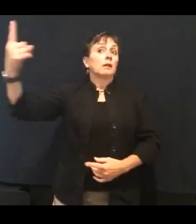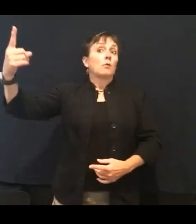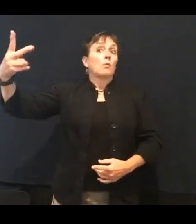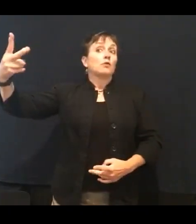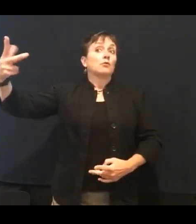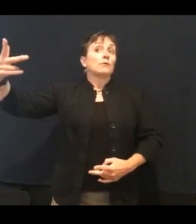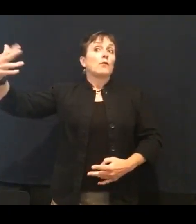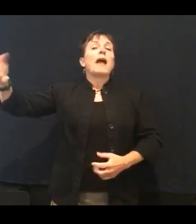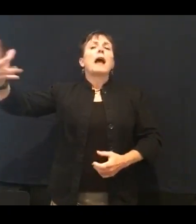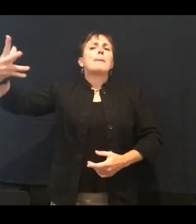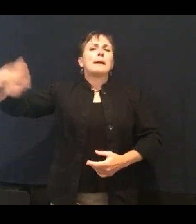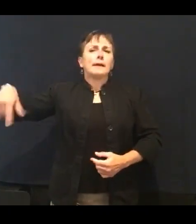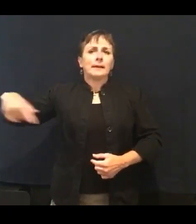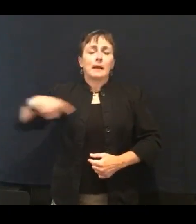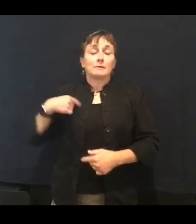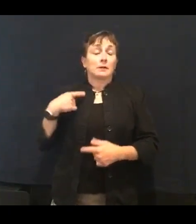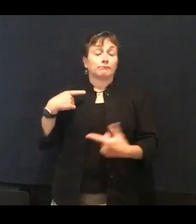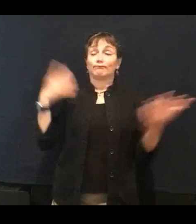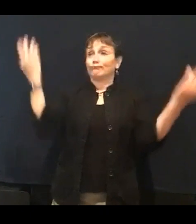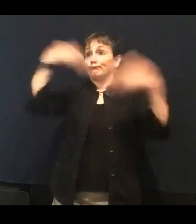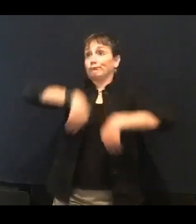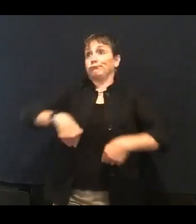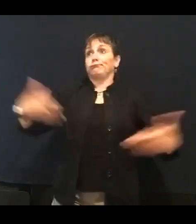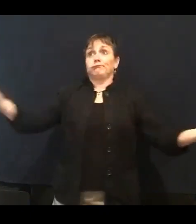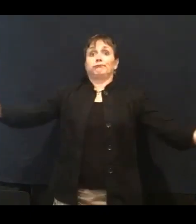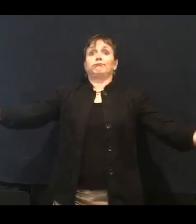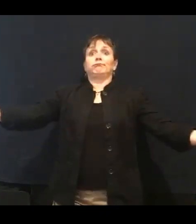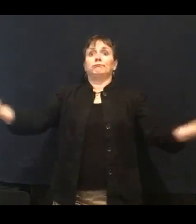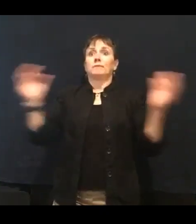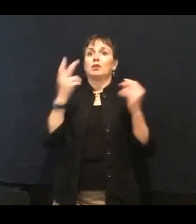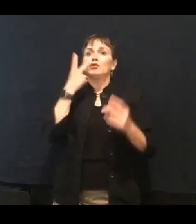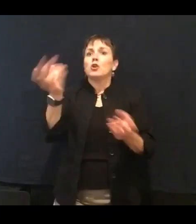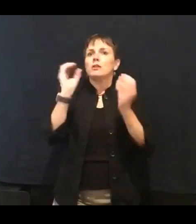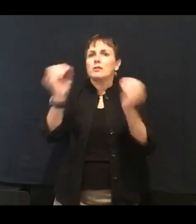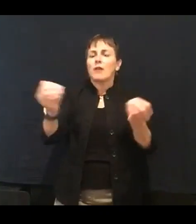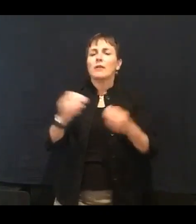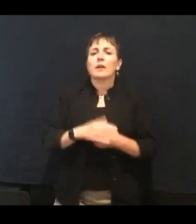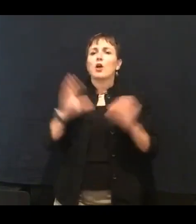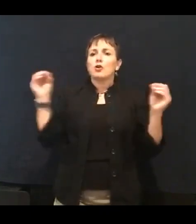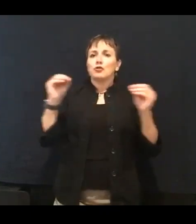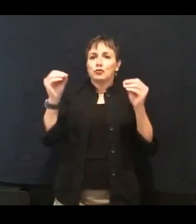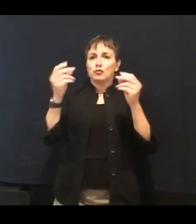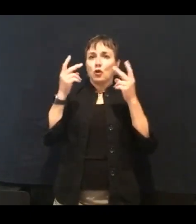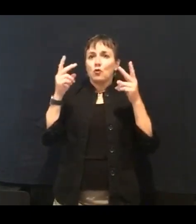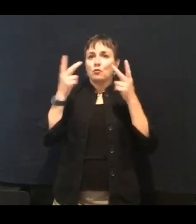I couldn't see her fingers at all. Lack of peripheral vision and night blindness